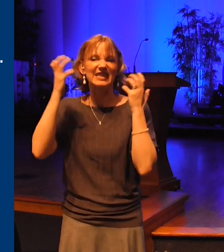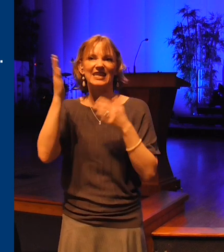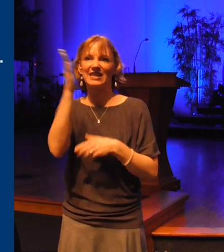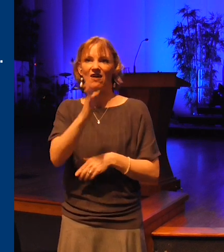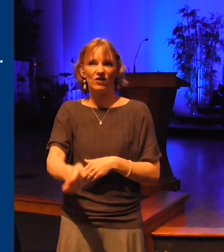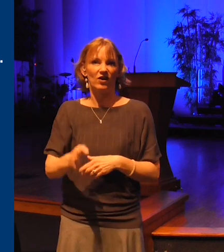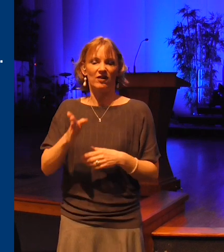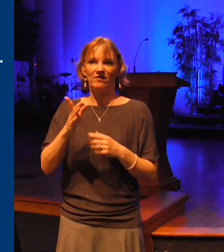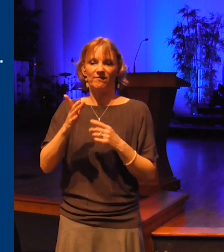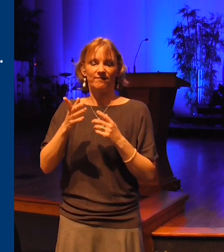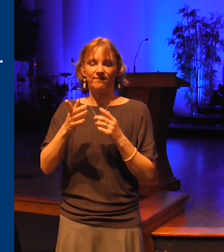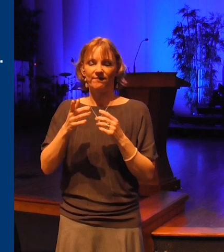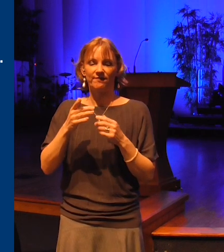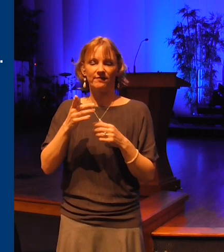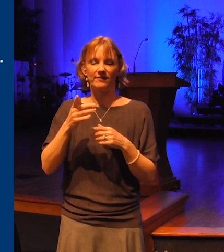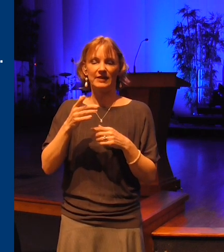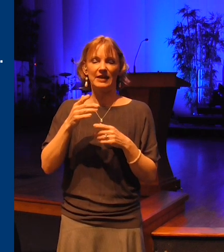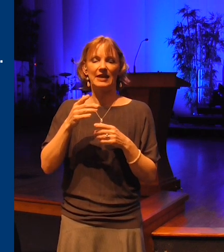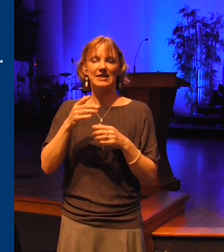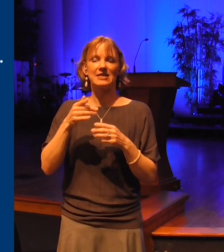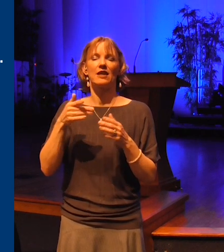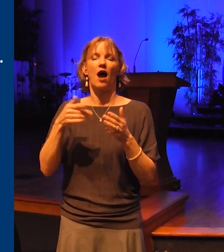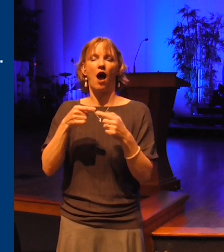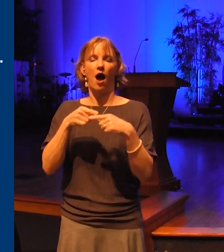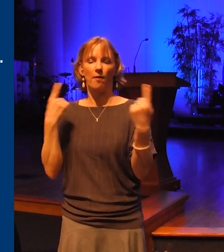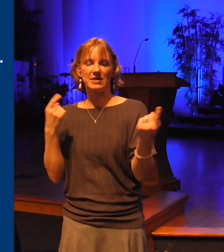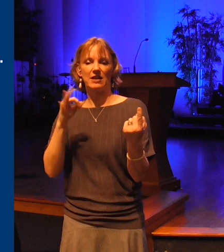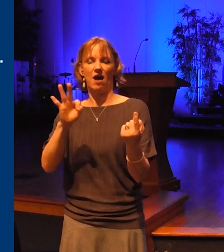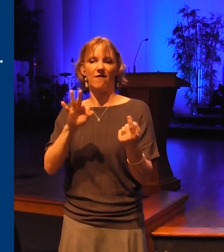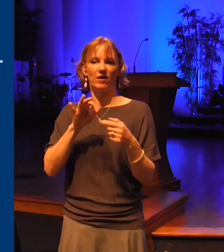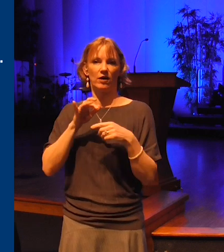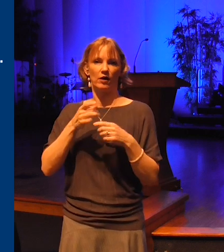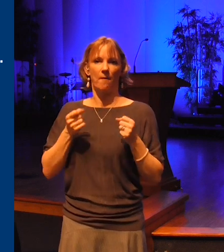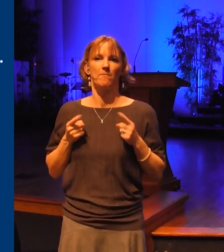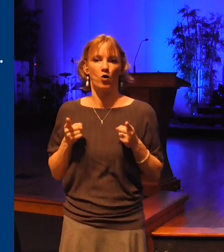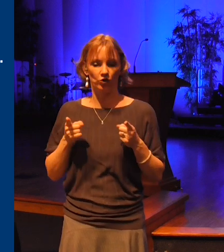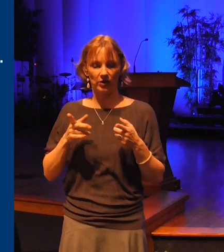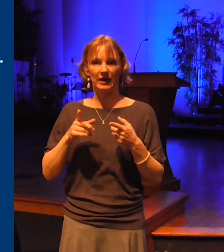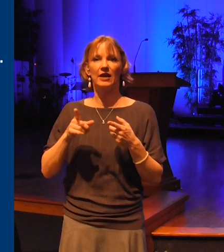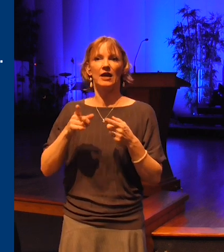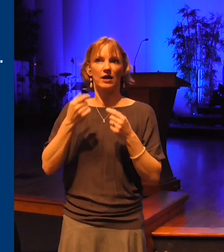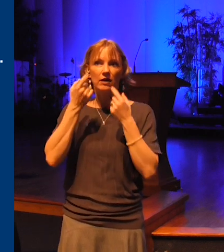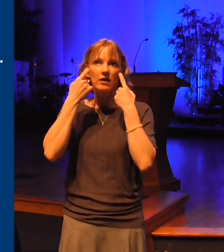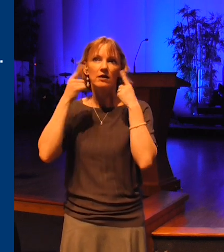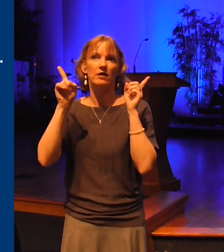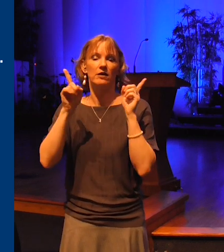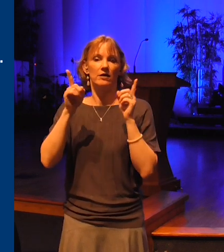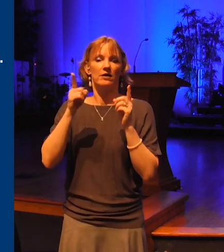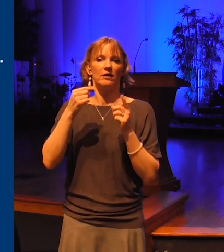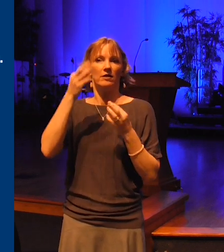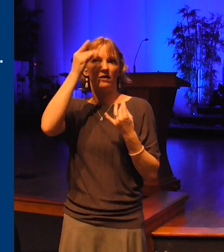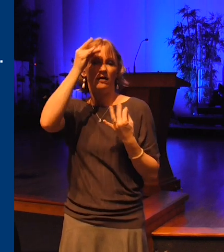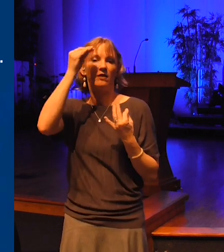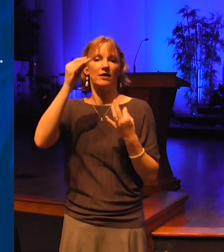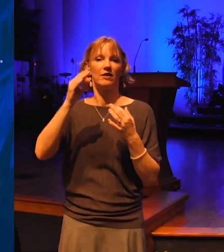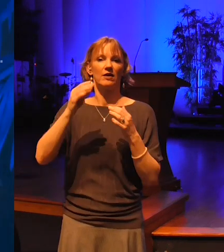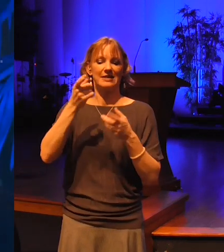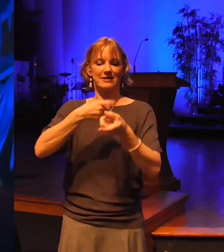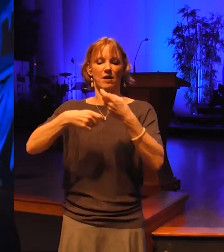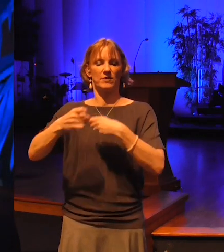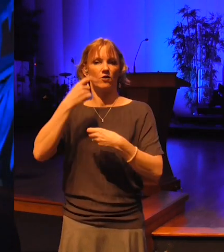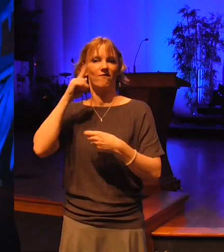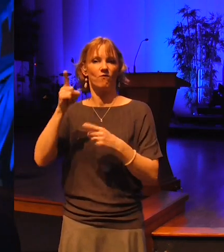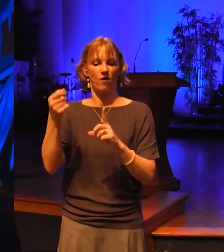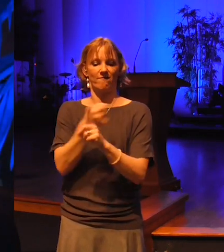it is the direct opposite of compulsion it was conceived as a complete substitute for violence